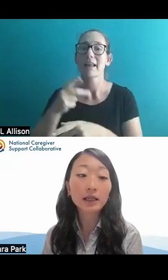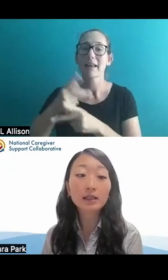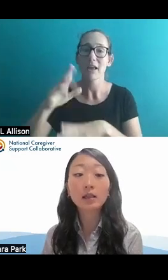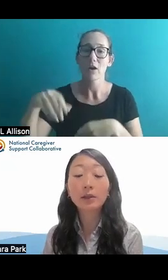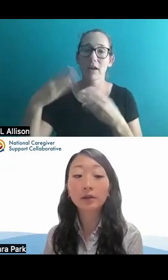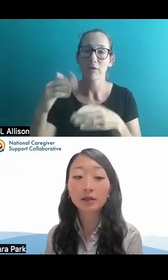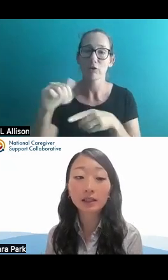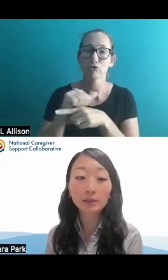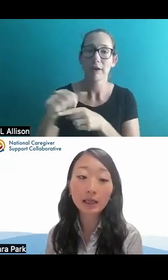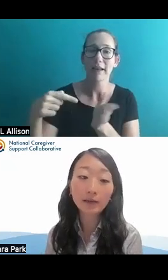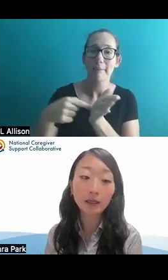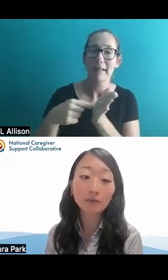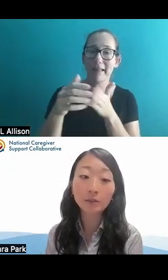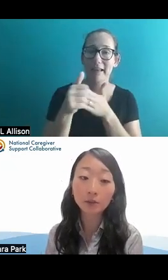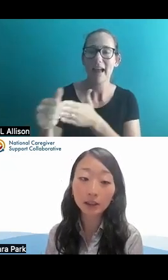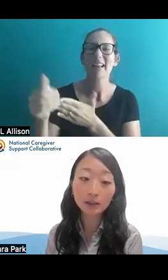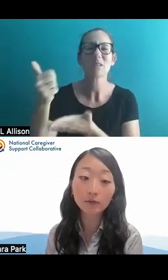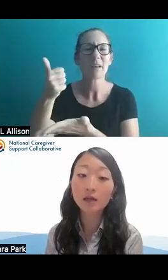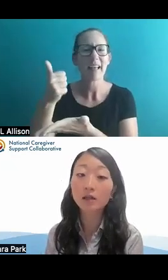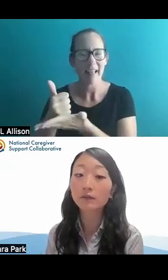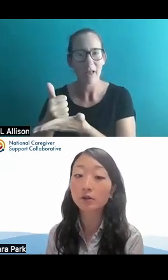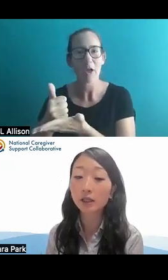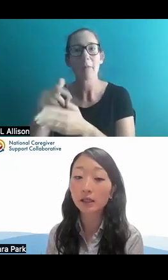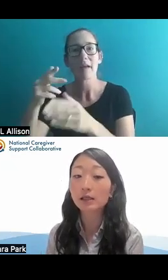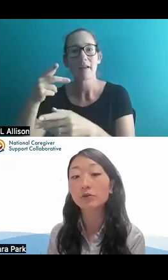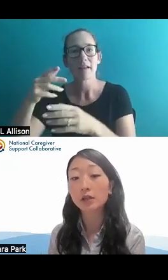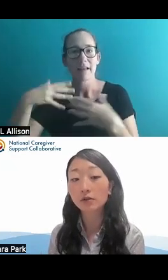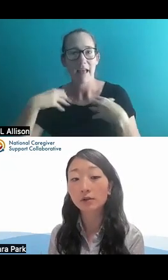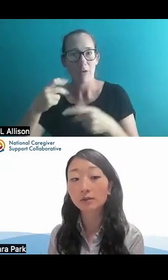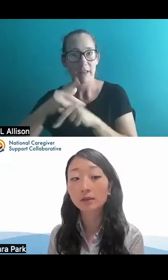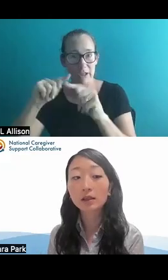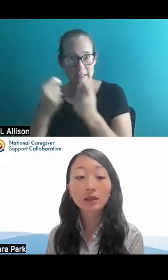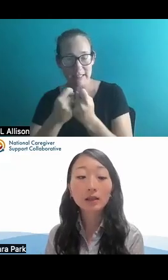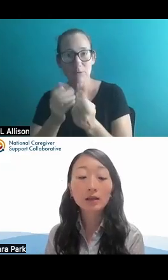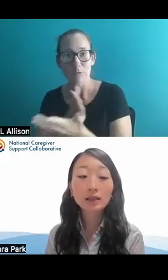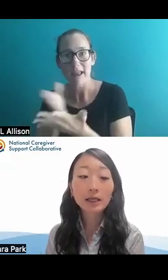to help healthcare teams navigate reimbursement for caregiver training and education. This guide